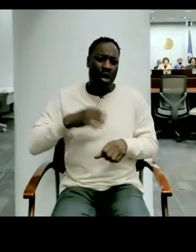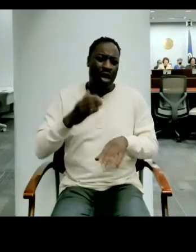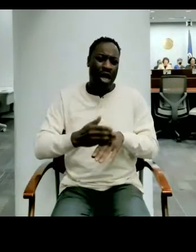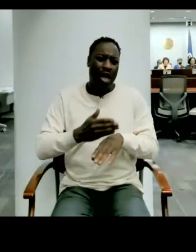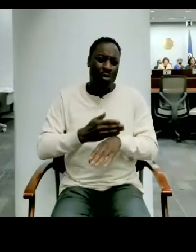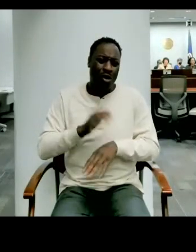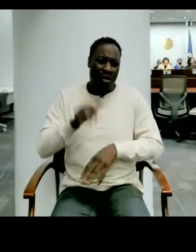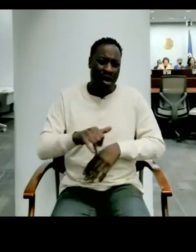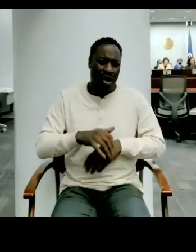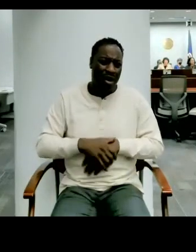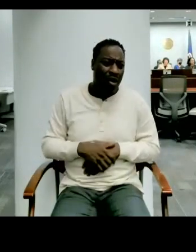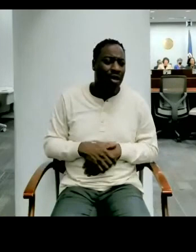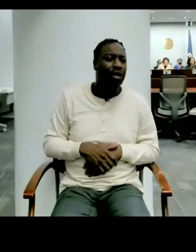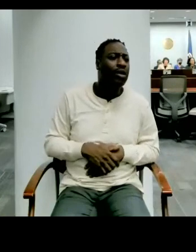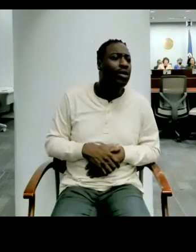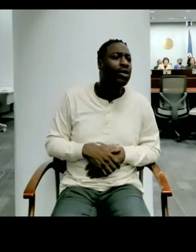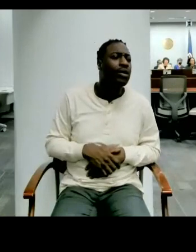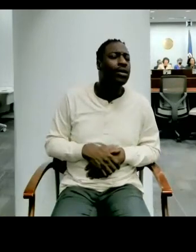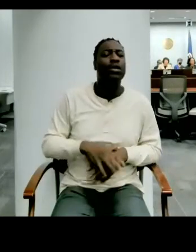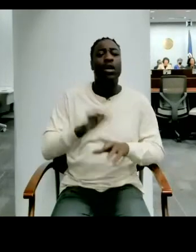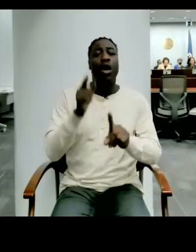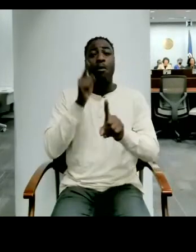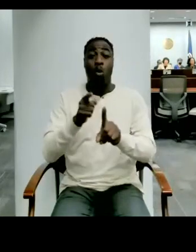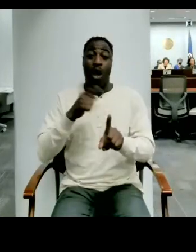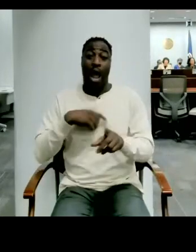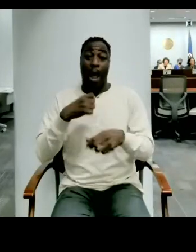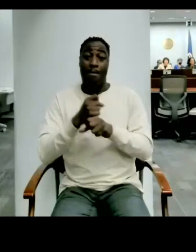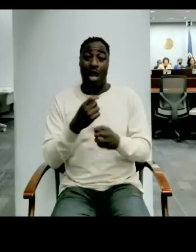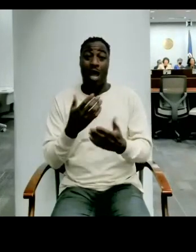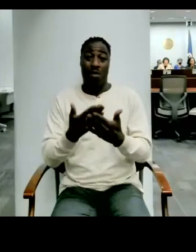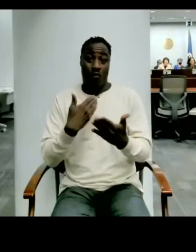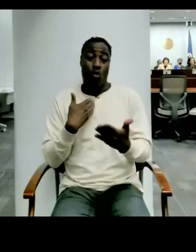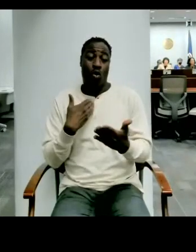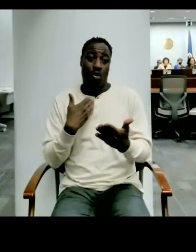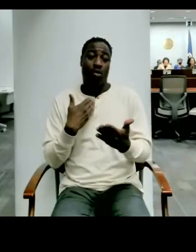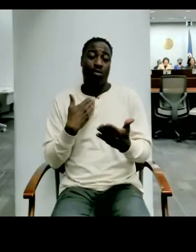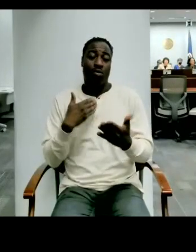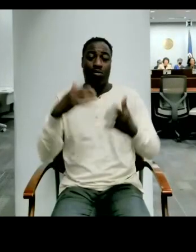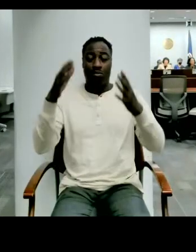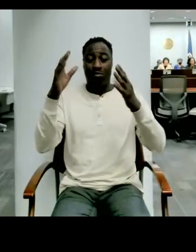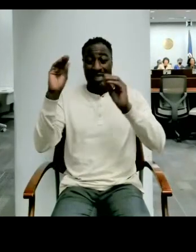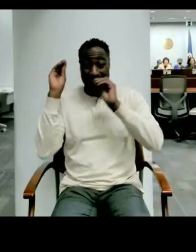This touches on a point I was making before, but I think um, you know, educating employers